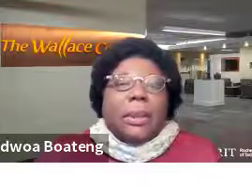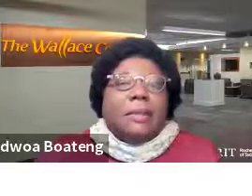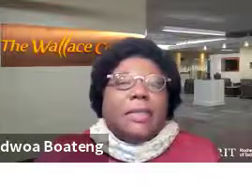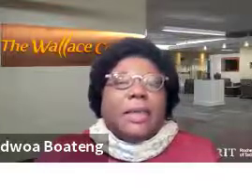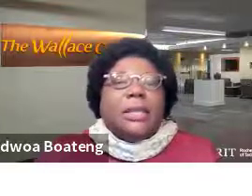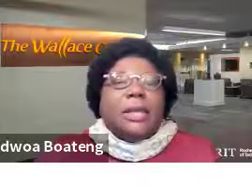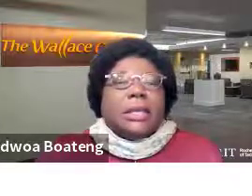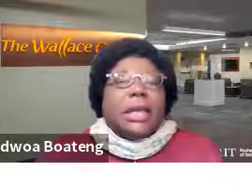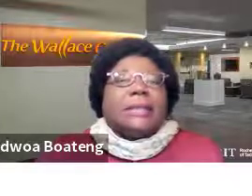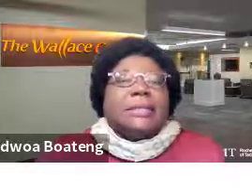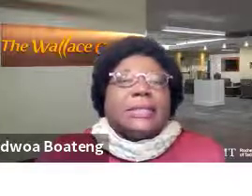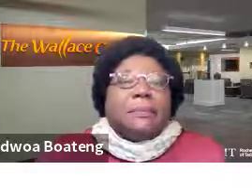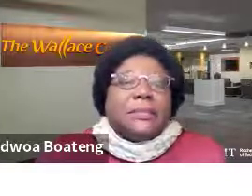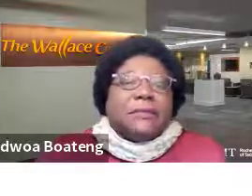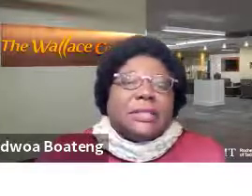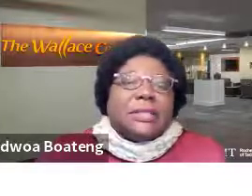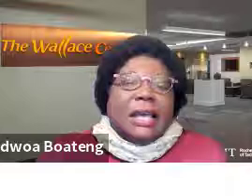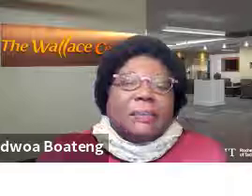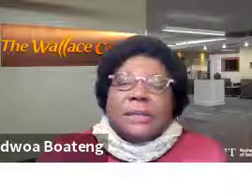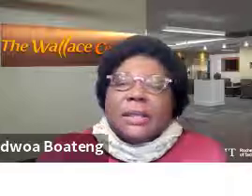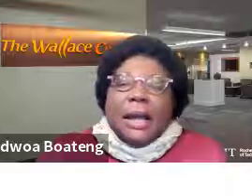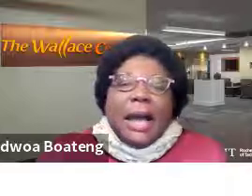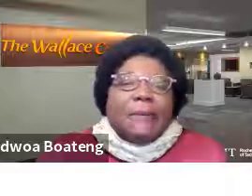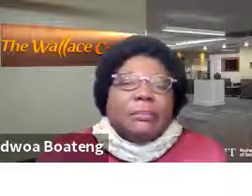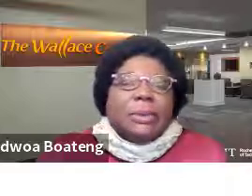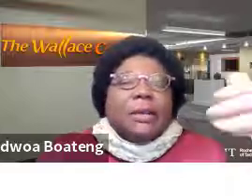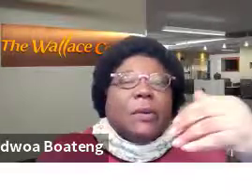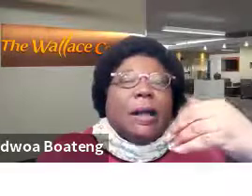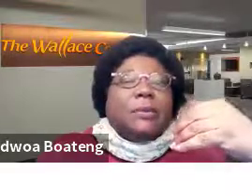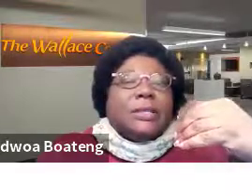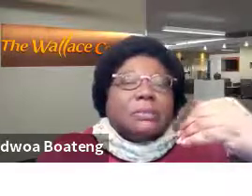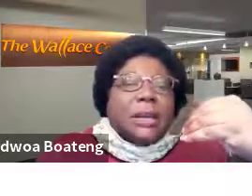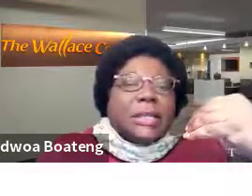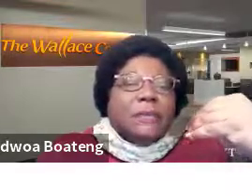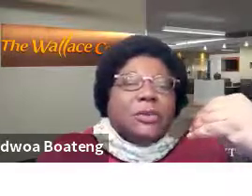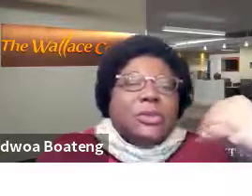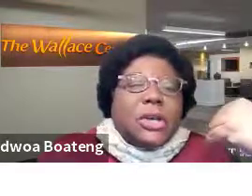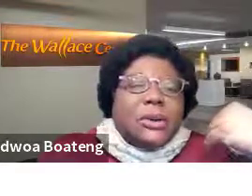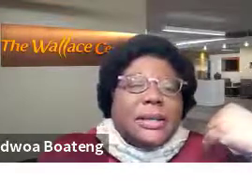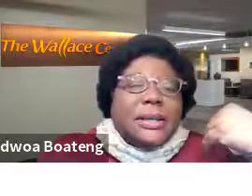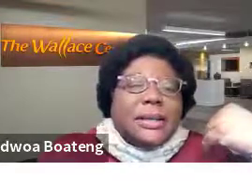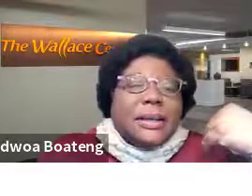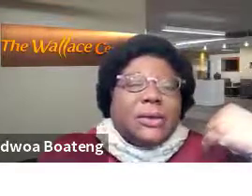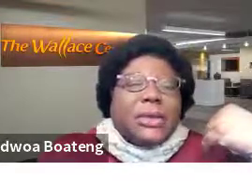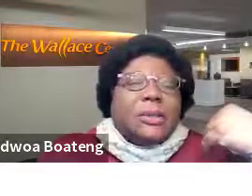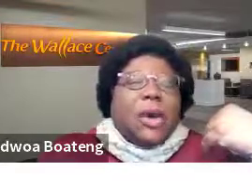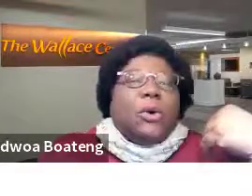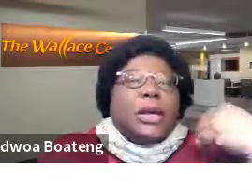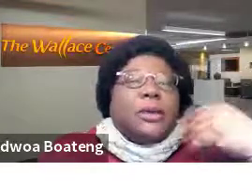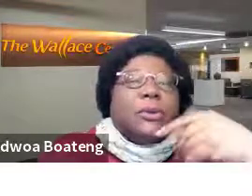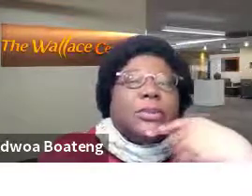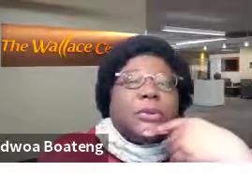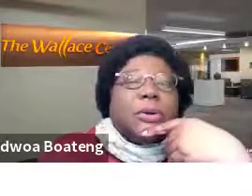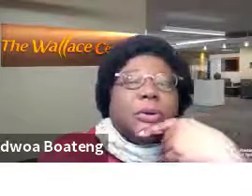Adwoa Boateng: And then it has stepped different steps. I haven't played around this much have you, Joan. Oh, we got all you got, create your own